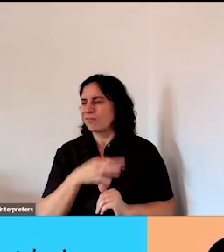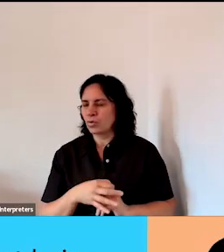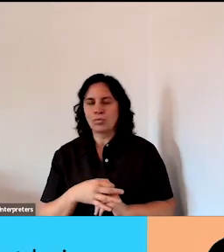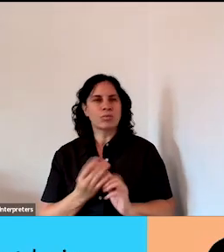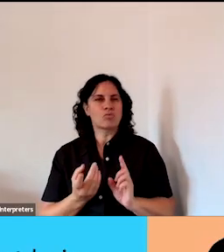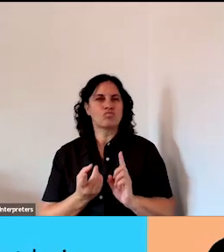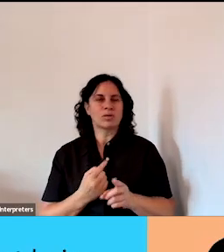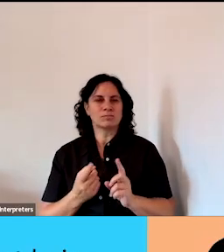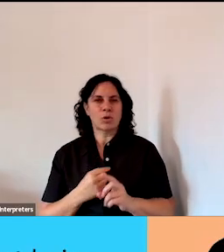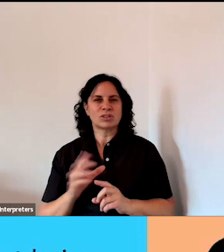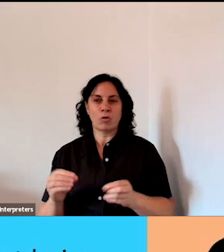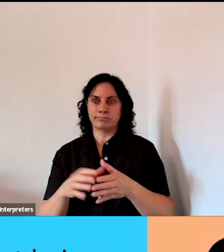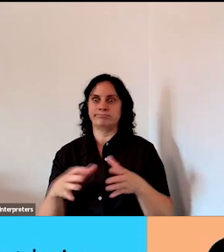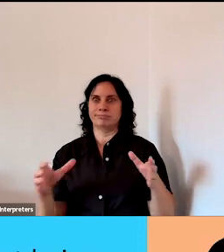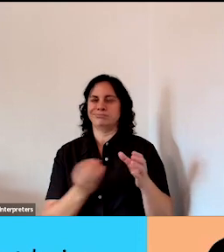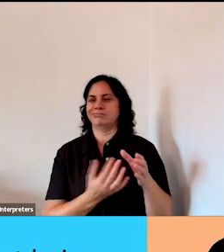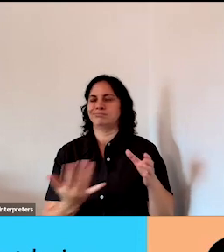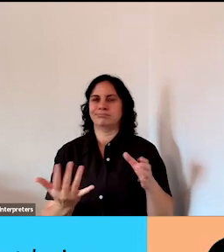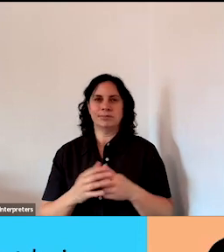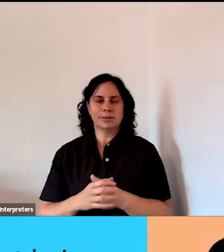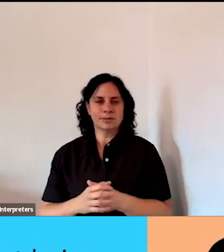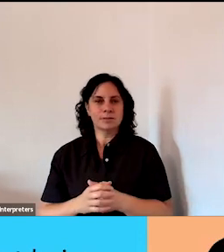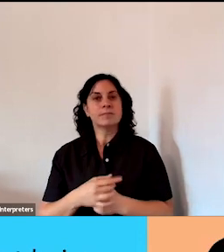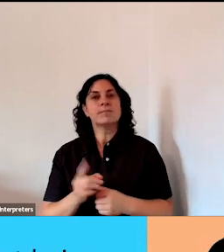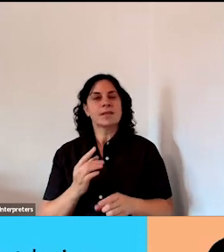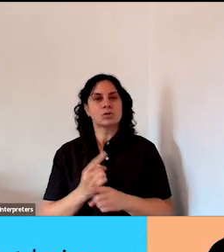but they highlight what having a strong support of friendships,